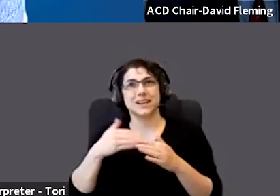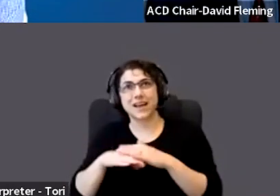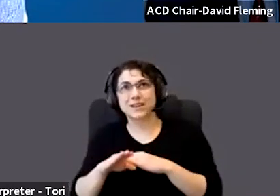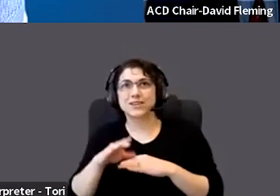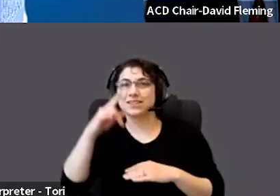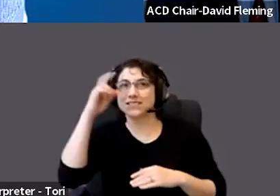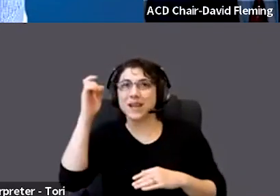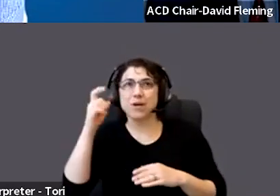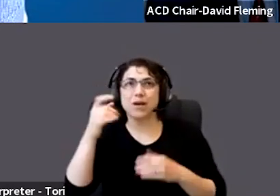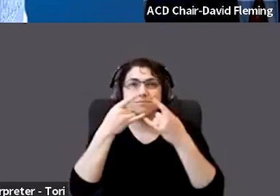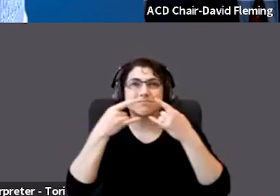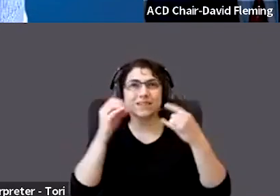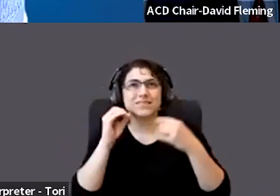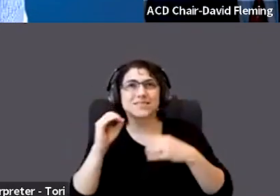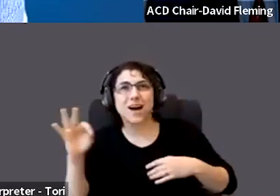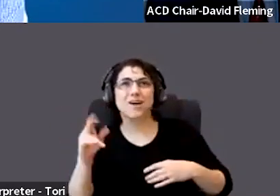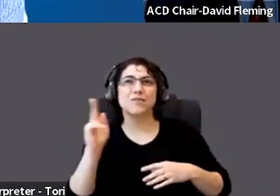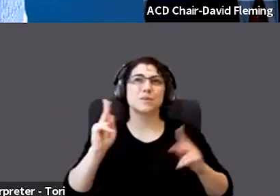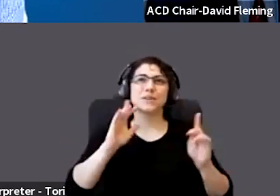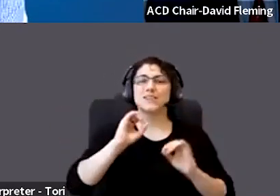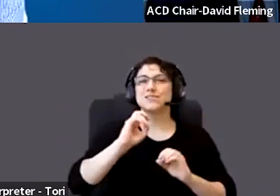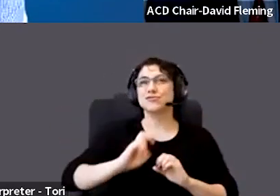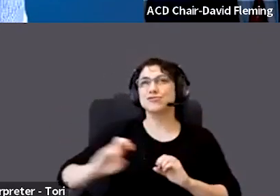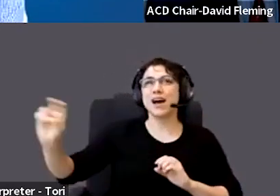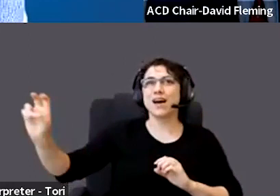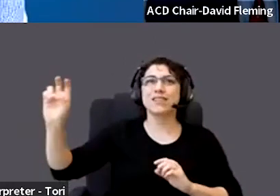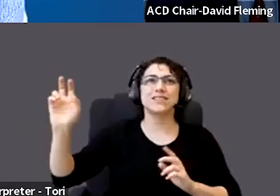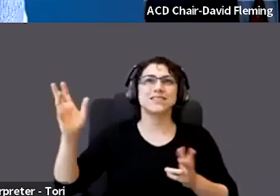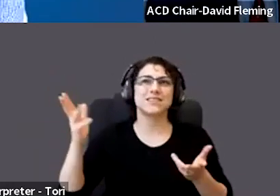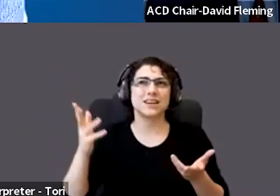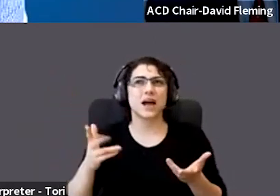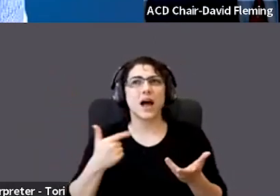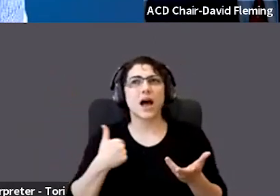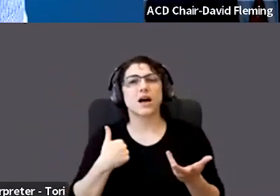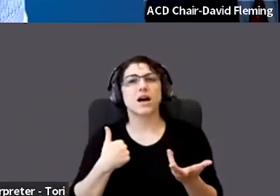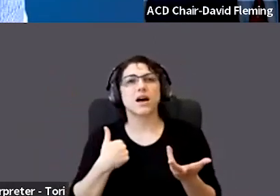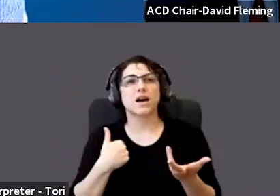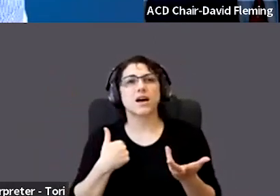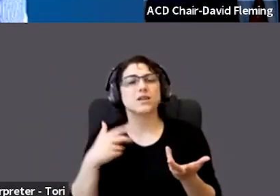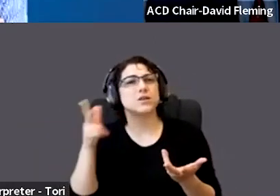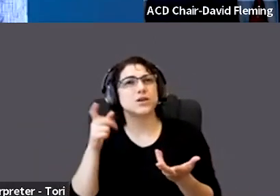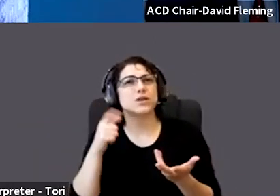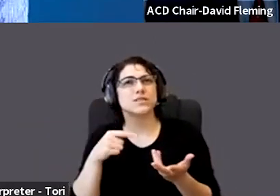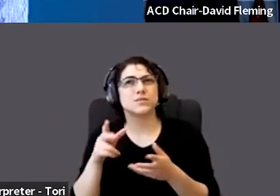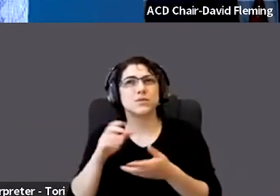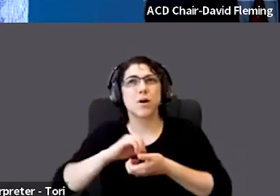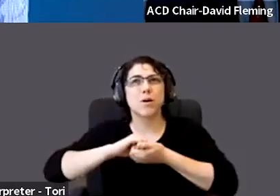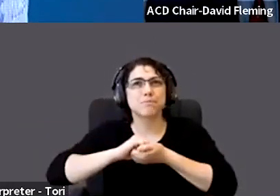and people are traveling. And so I was wondering -- I was reassured when you said you're -- that there's some partnership collaboration with Dr. Levine